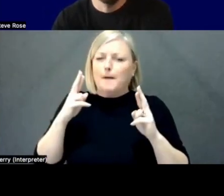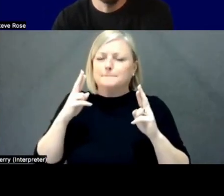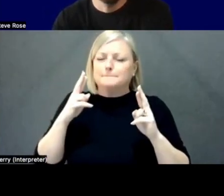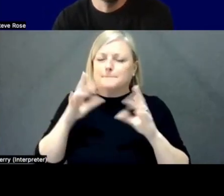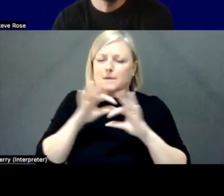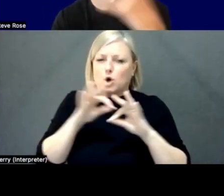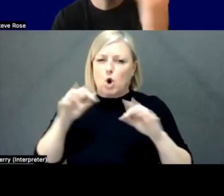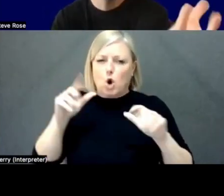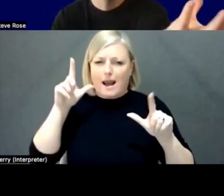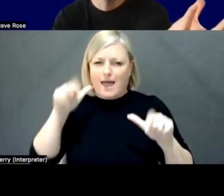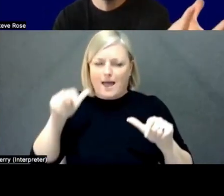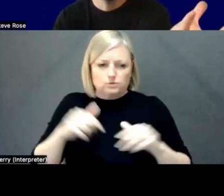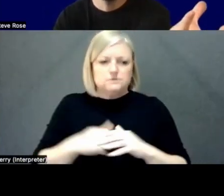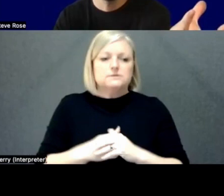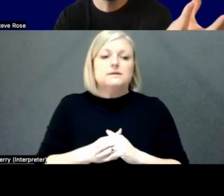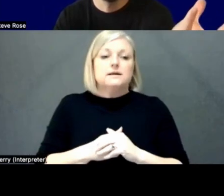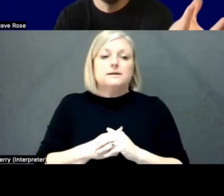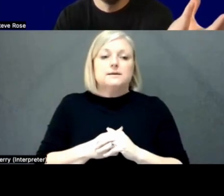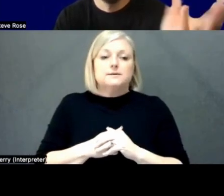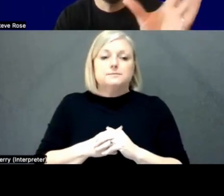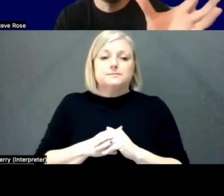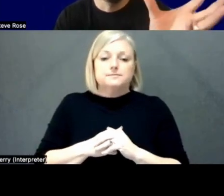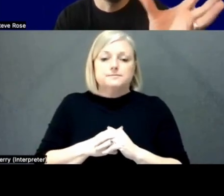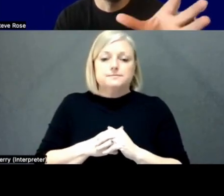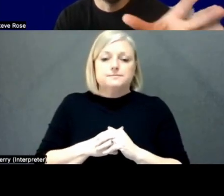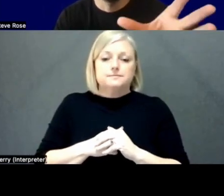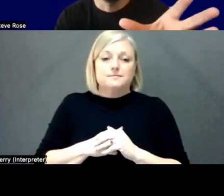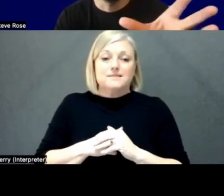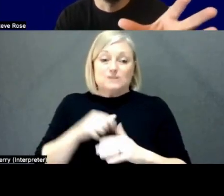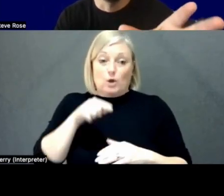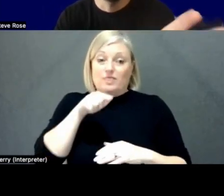This is part of a longer sequence, where we are playing with a massage bug.